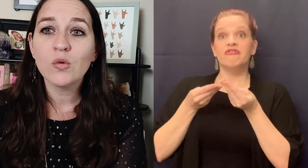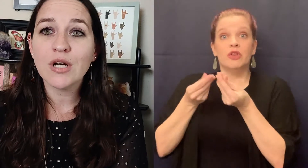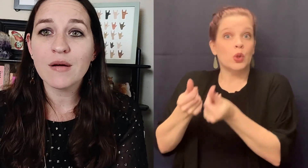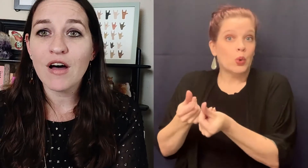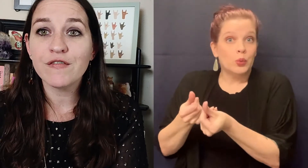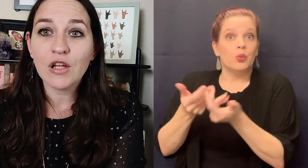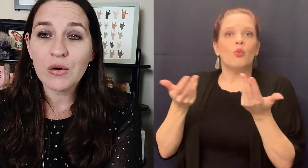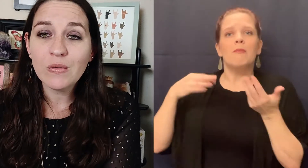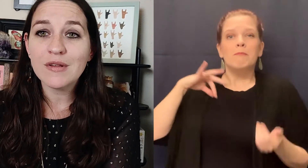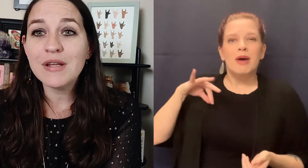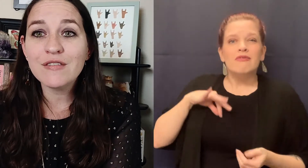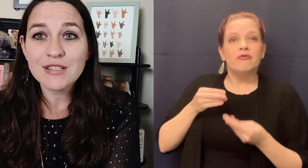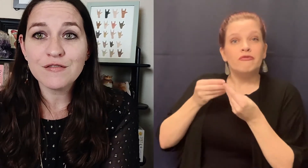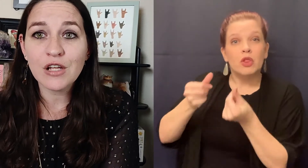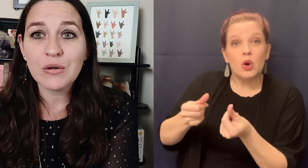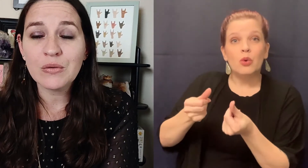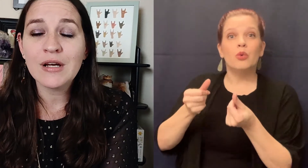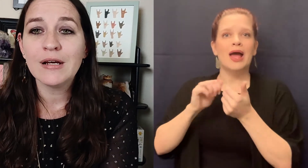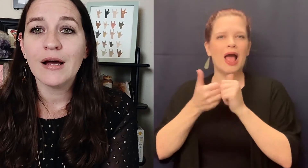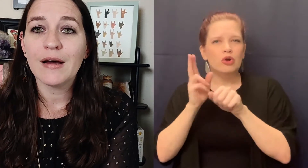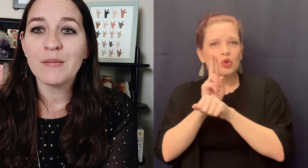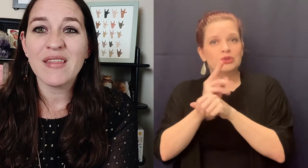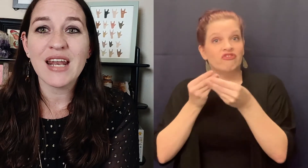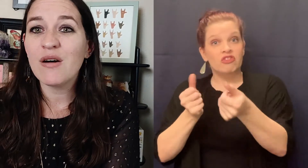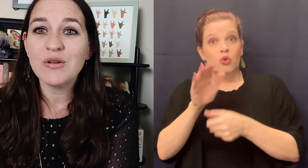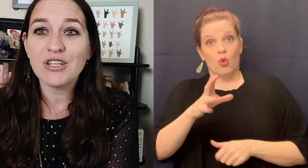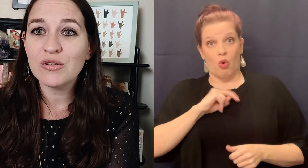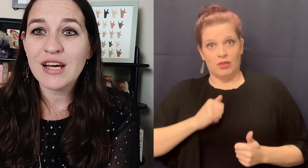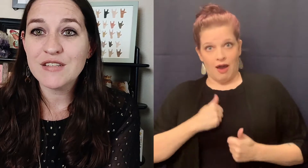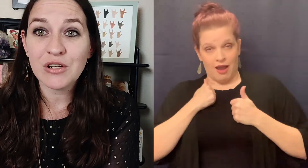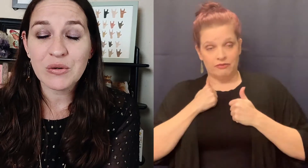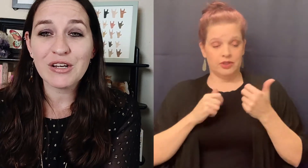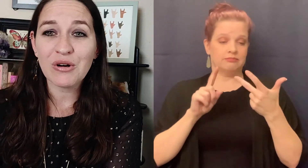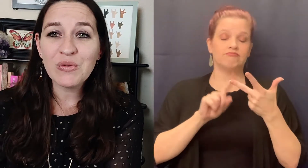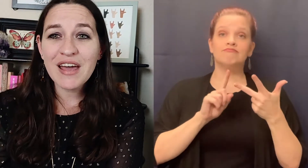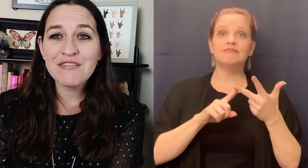We'll talk about flow, the benefits of flow, and then how you can utilize flow in your own life.